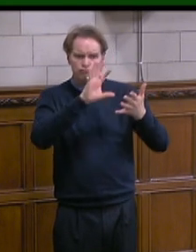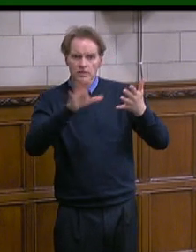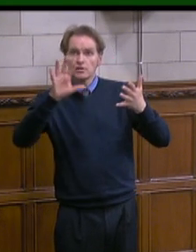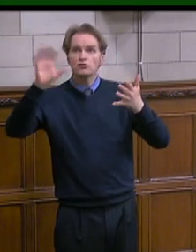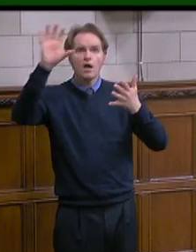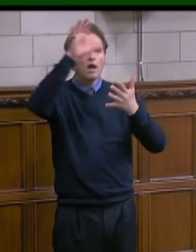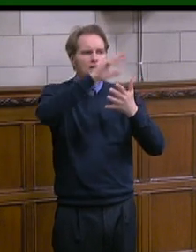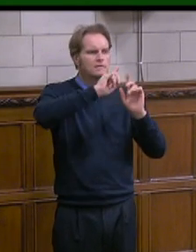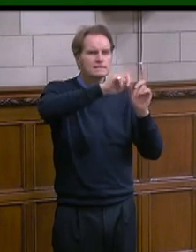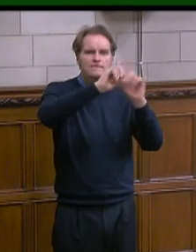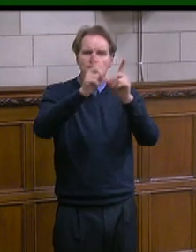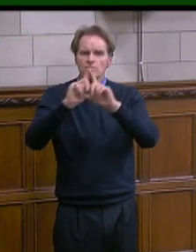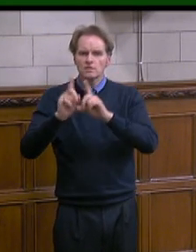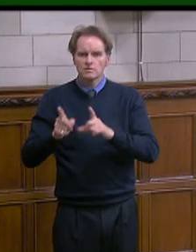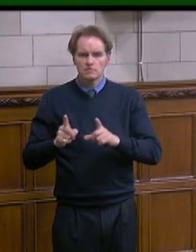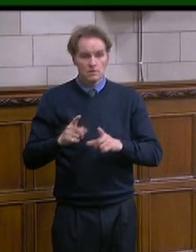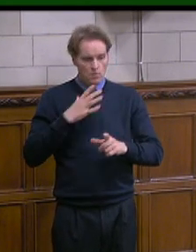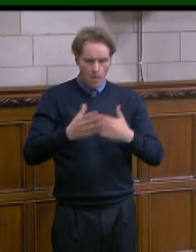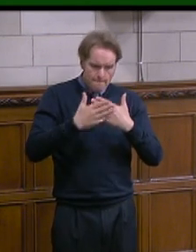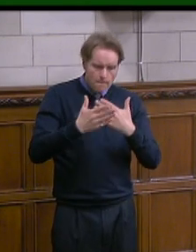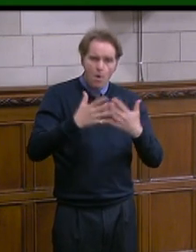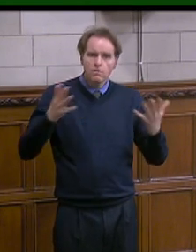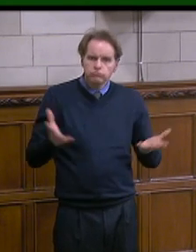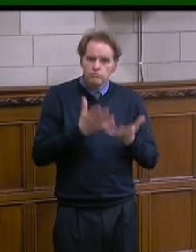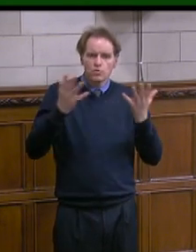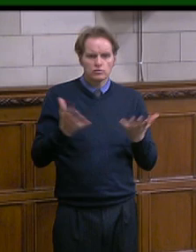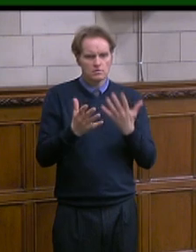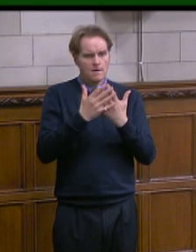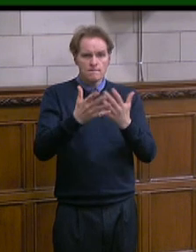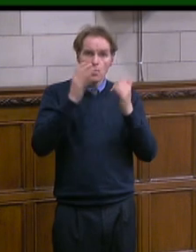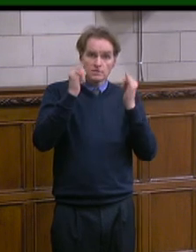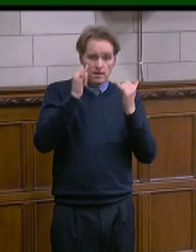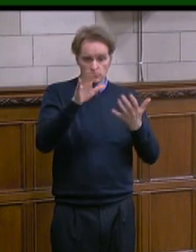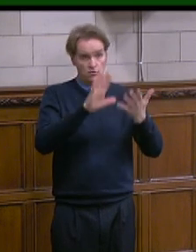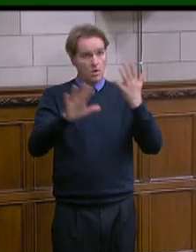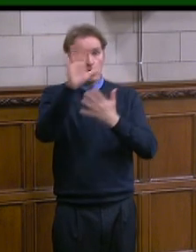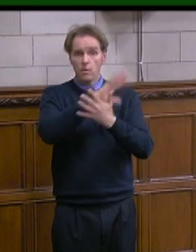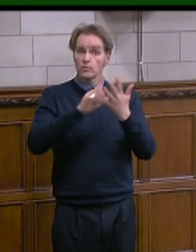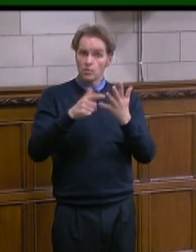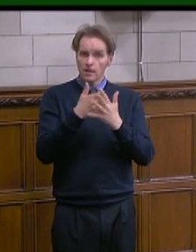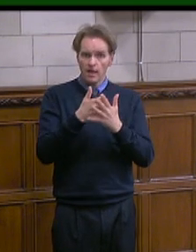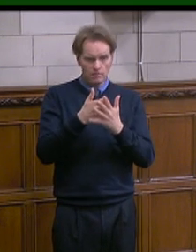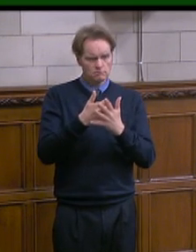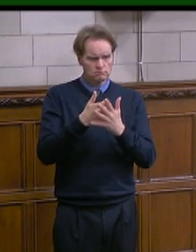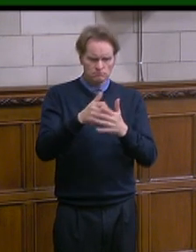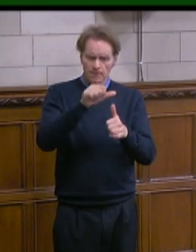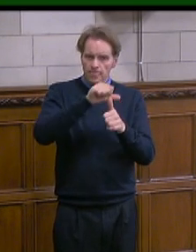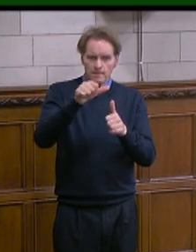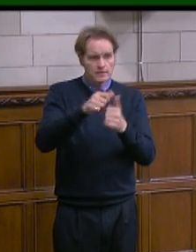The more BSL is promoted and celebrated throughout the UK, the more exposure it will receive.